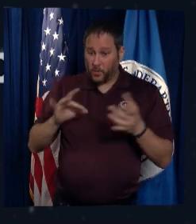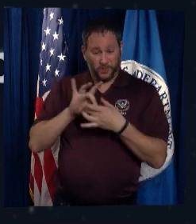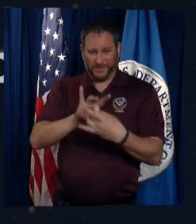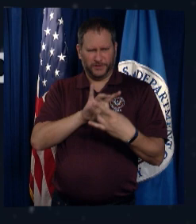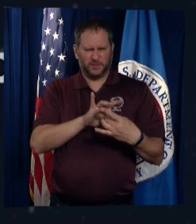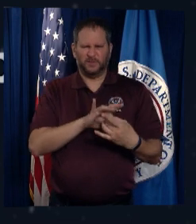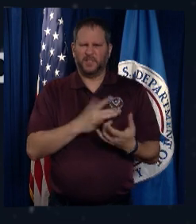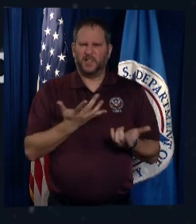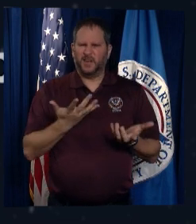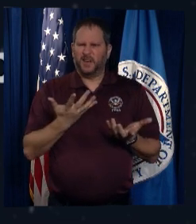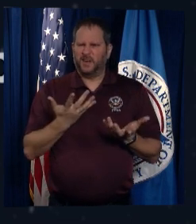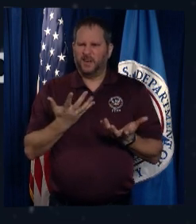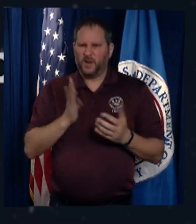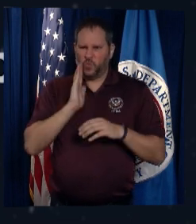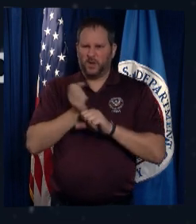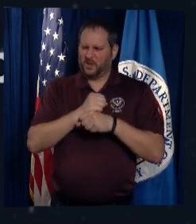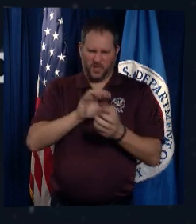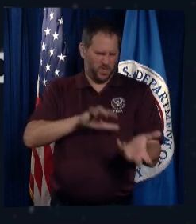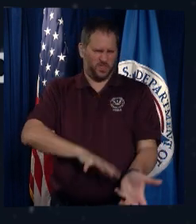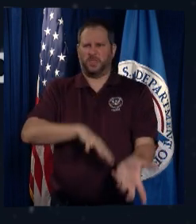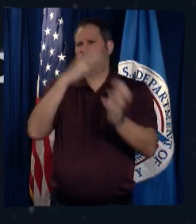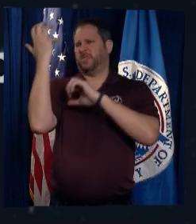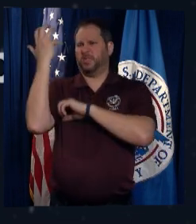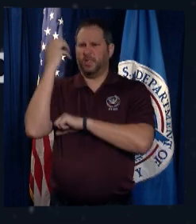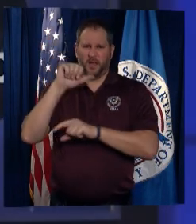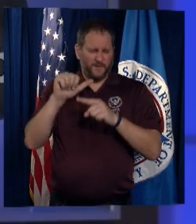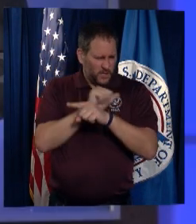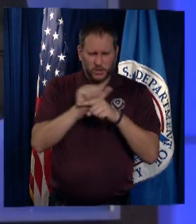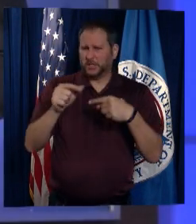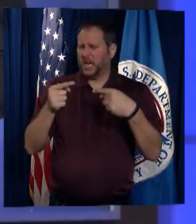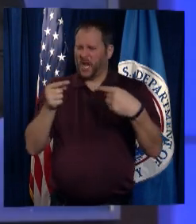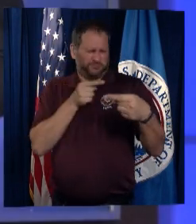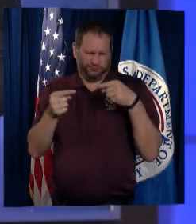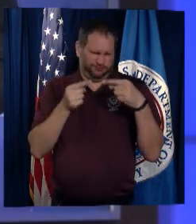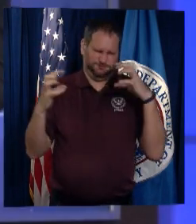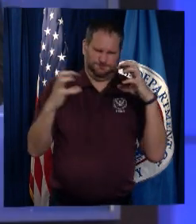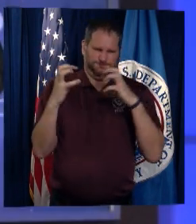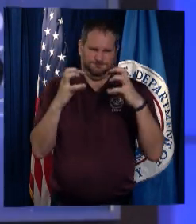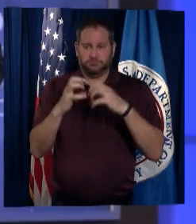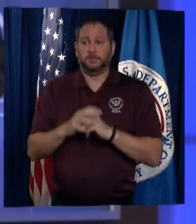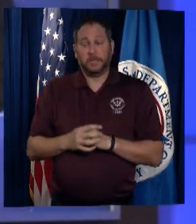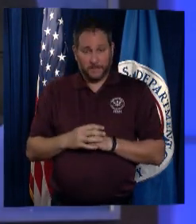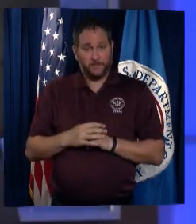Relationships drive communities. Our failure to train emergency management to